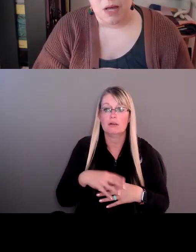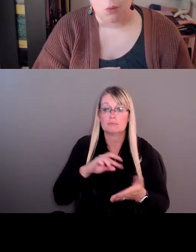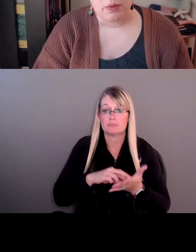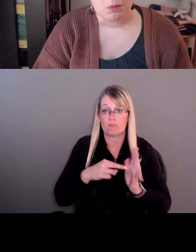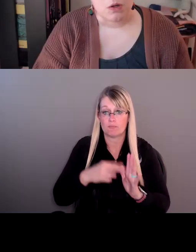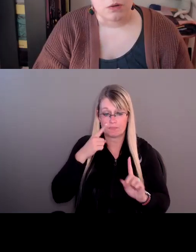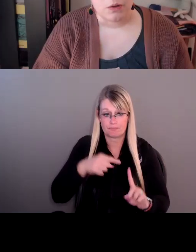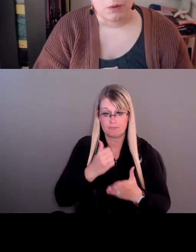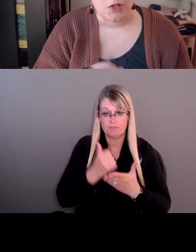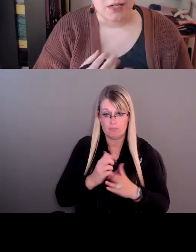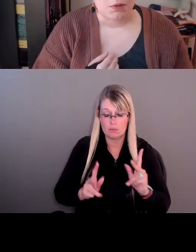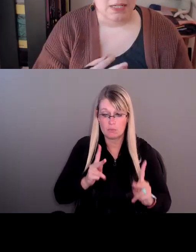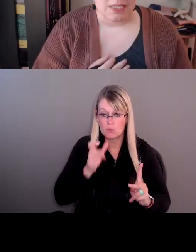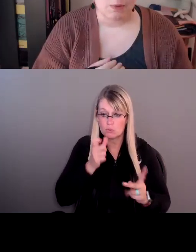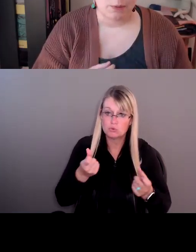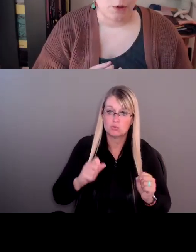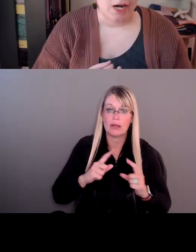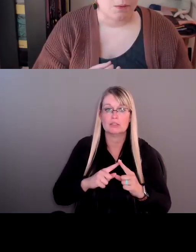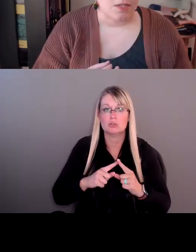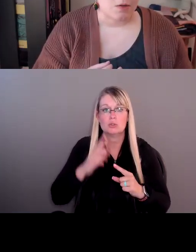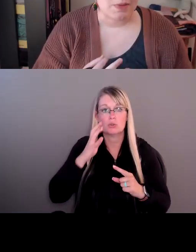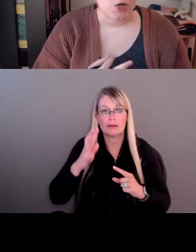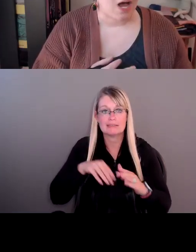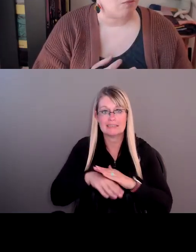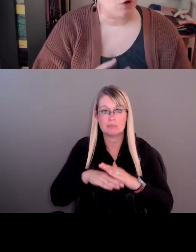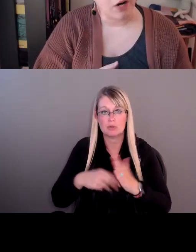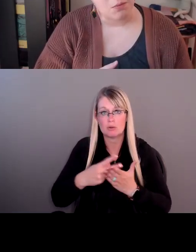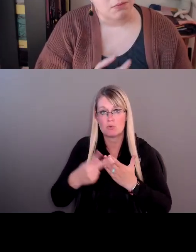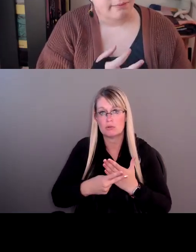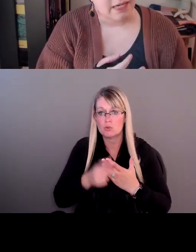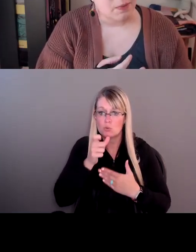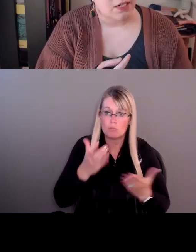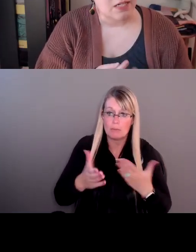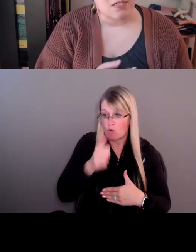help people who are trying to build accessibility programs may be who don't have program experience